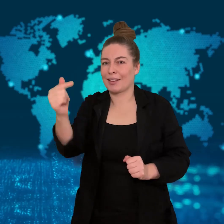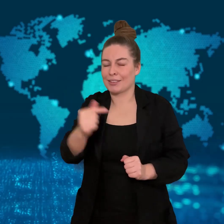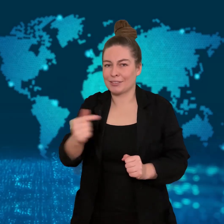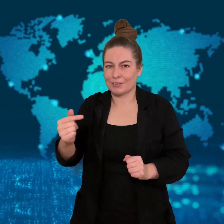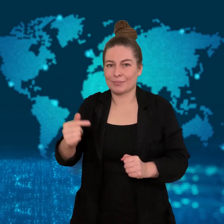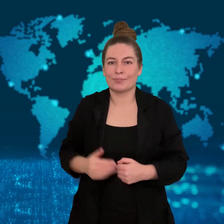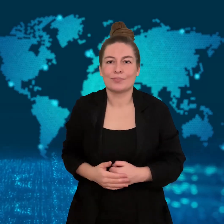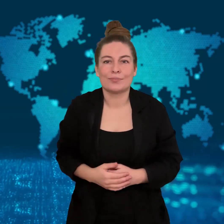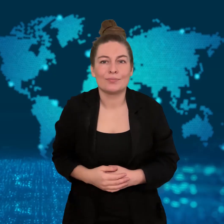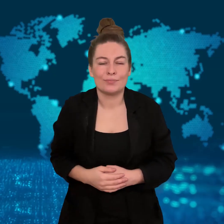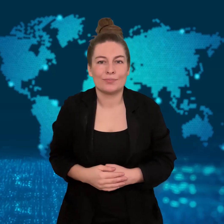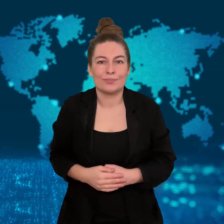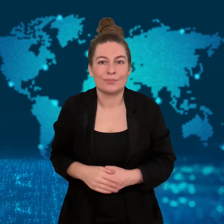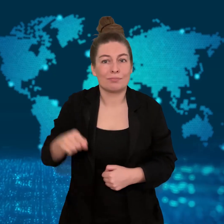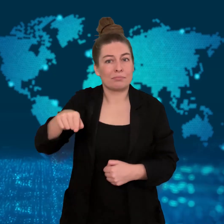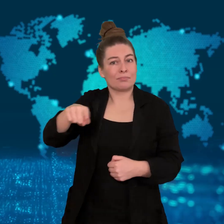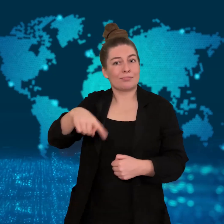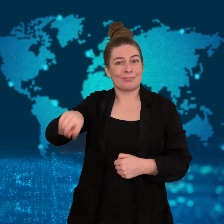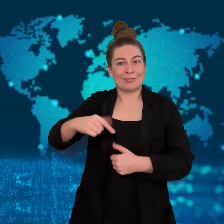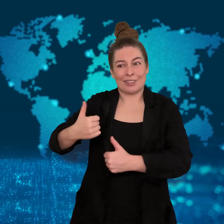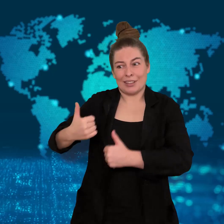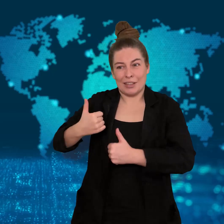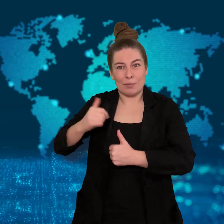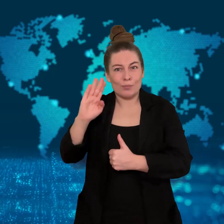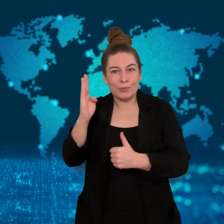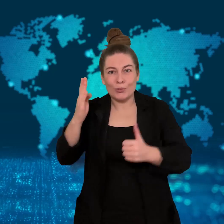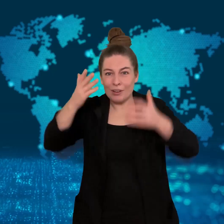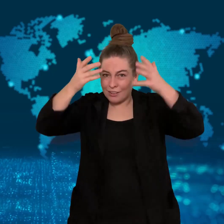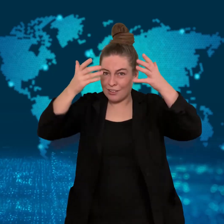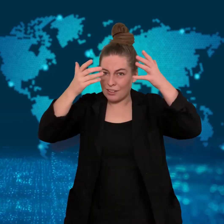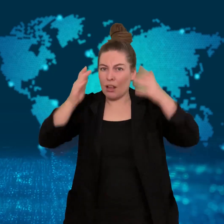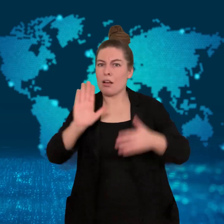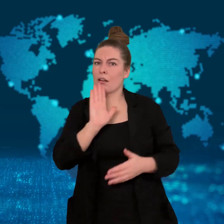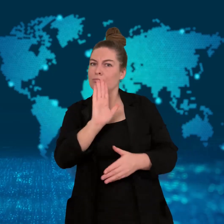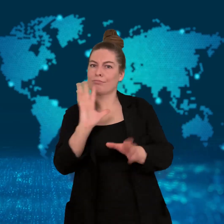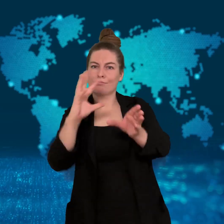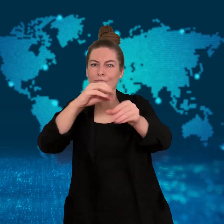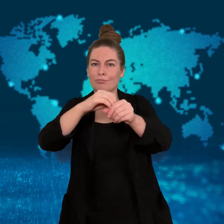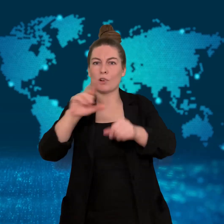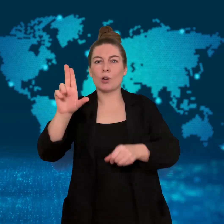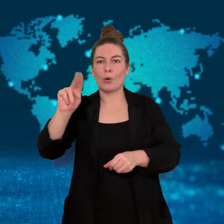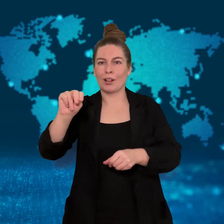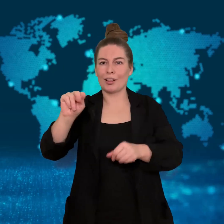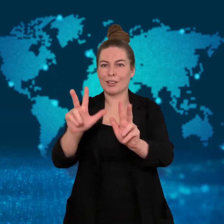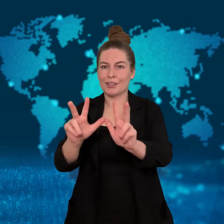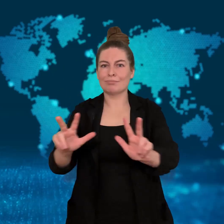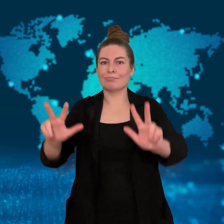The blue helmets are military personnel representing the United Nations.